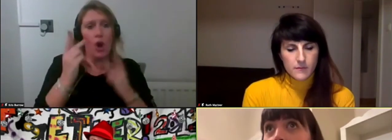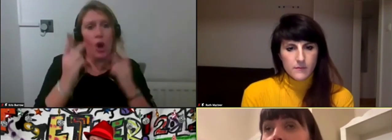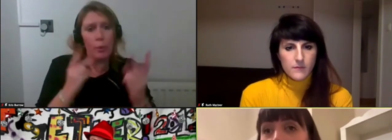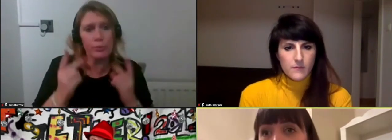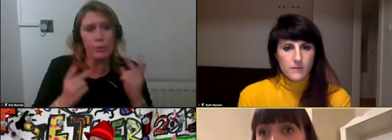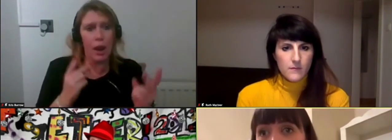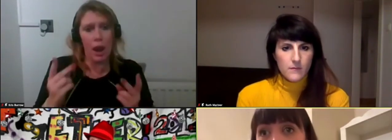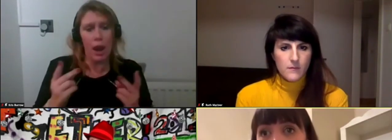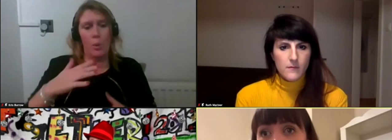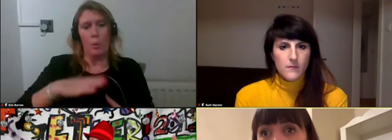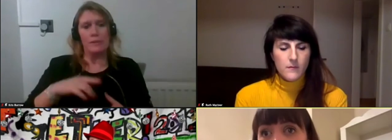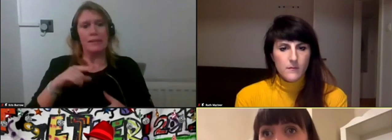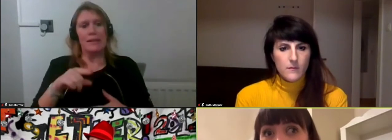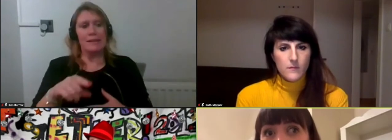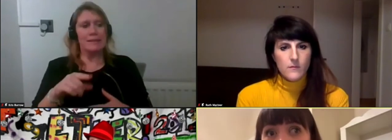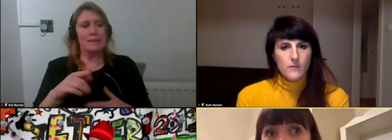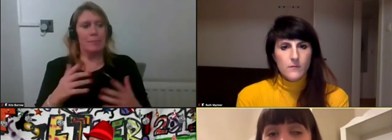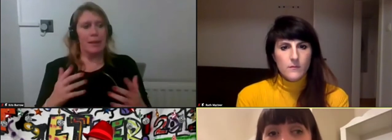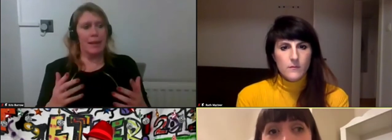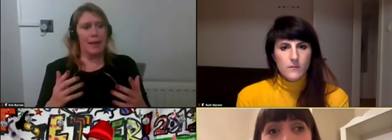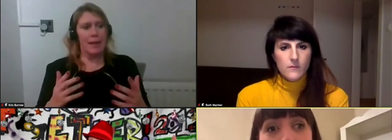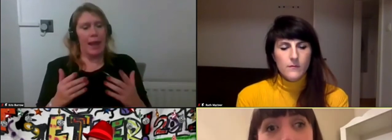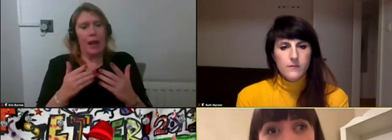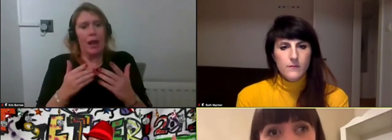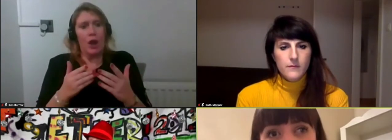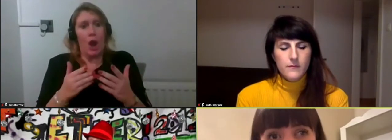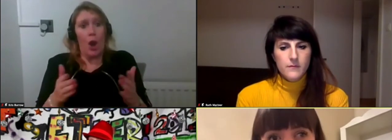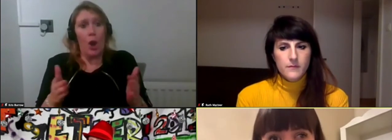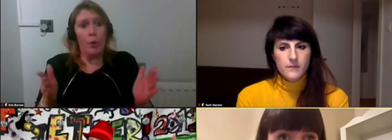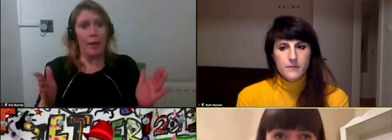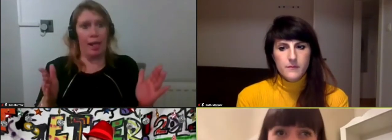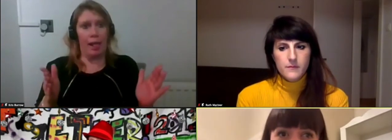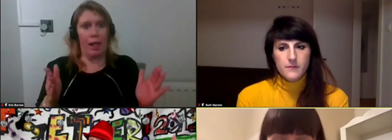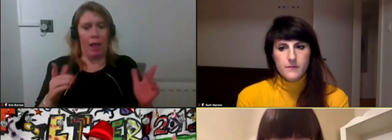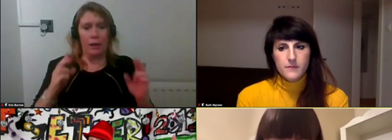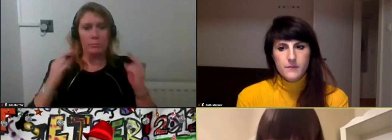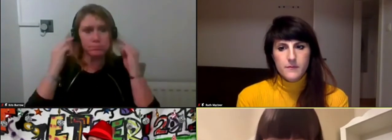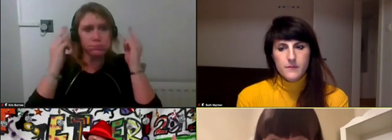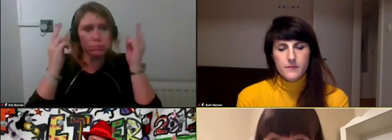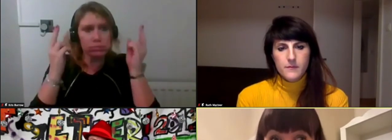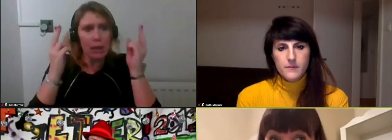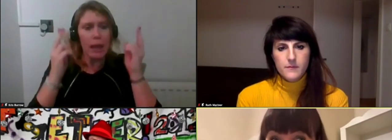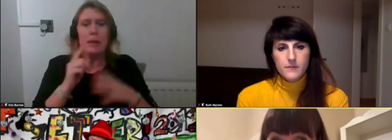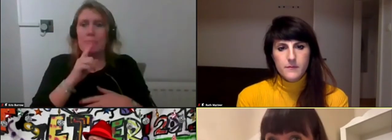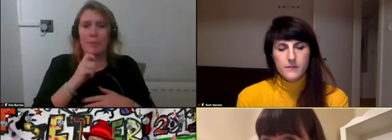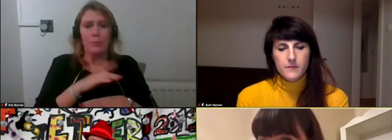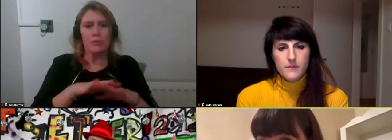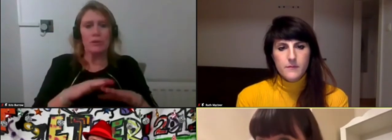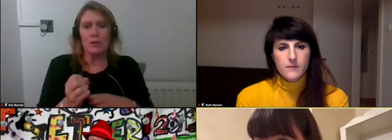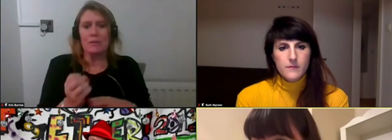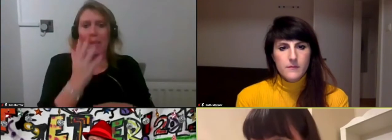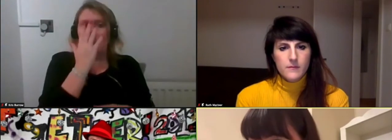to discussion and to, yeah, for people not to feel embarrassed about not knowing certain thins, I certainly don't know much